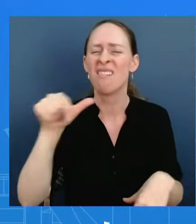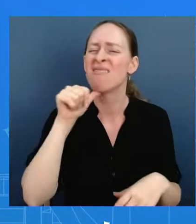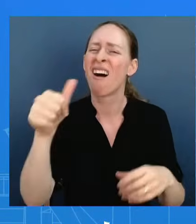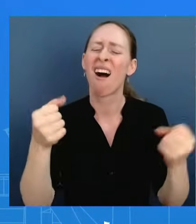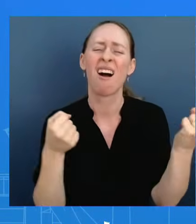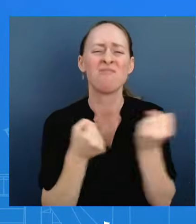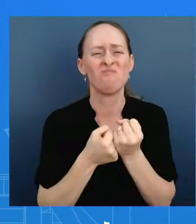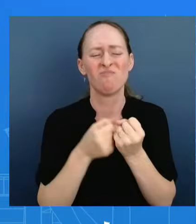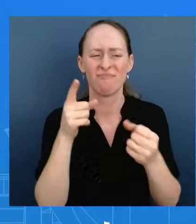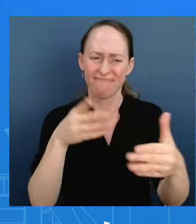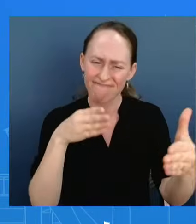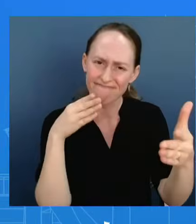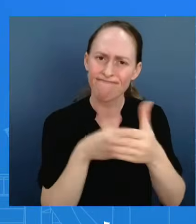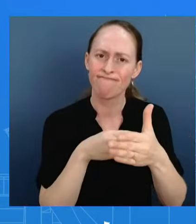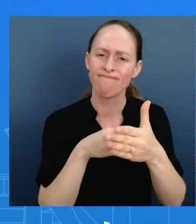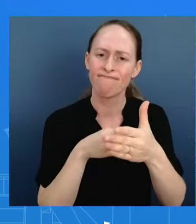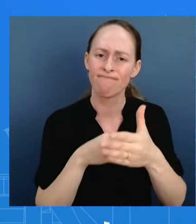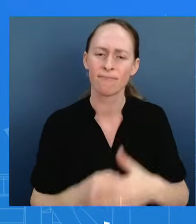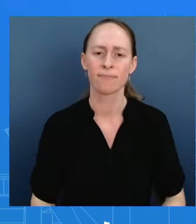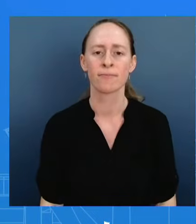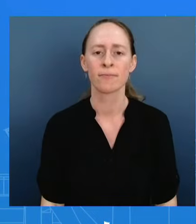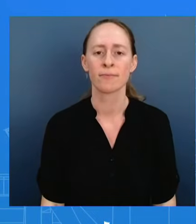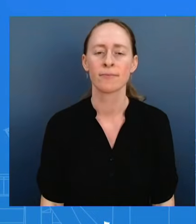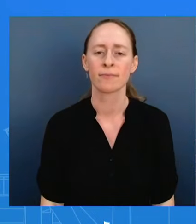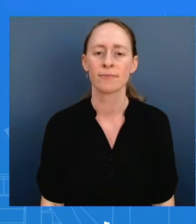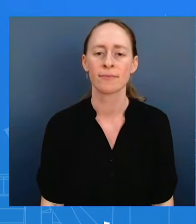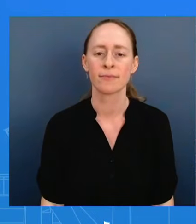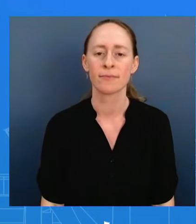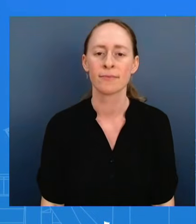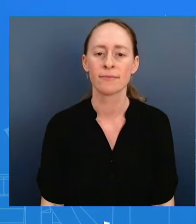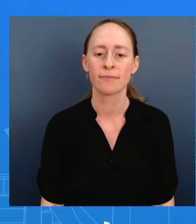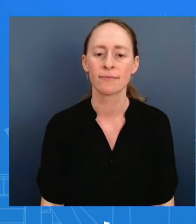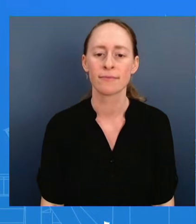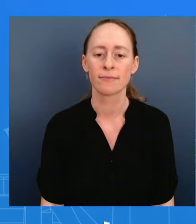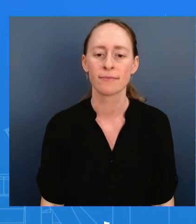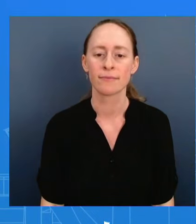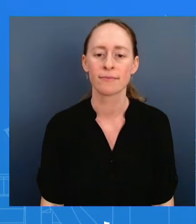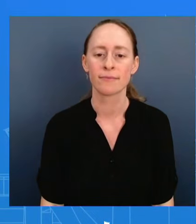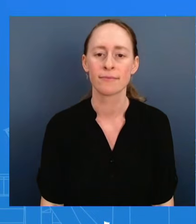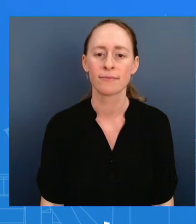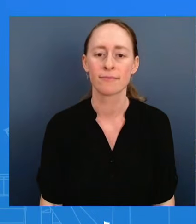was the central theme yesterday of -- of the address -- Ms. Jean-Pierre: Many themes. The Press: Okay. One of the central themes.